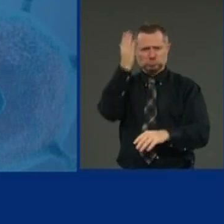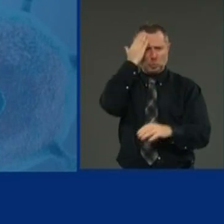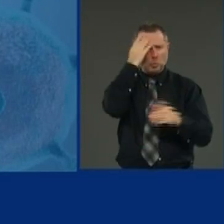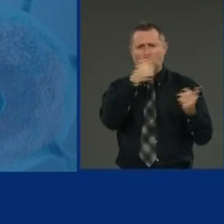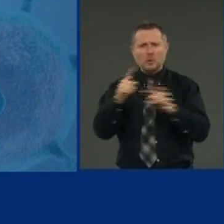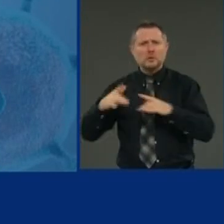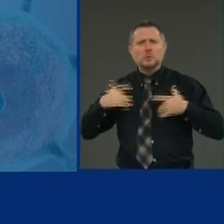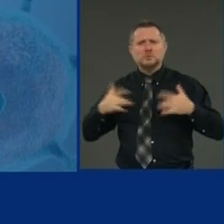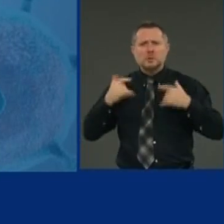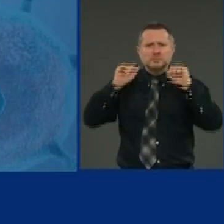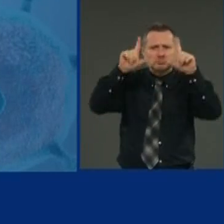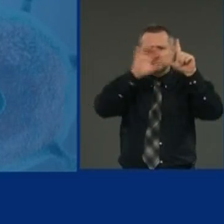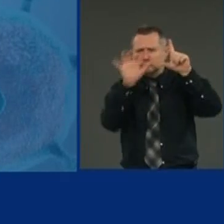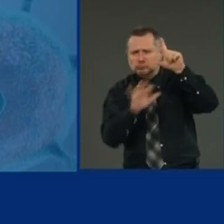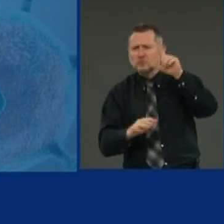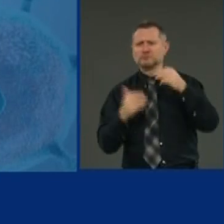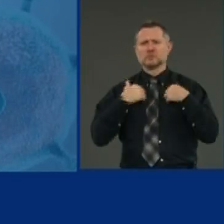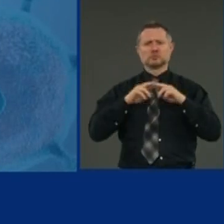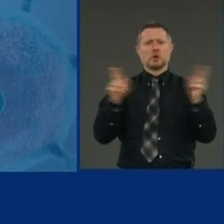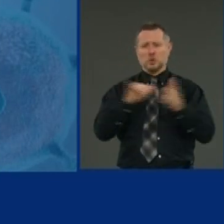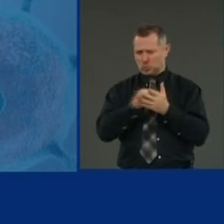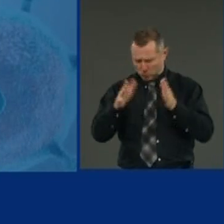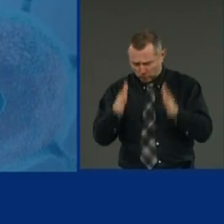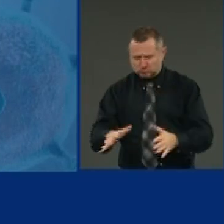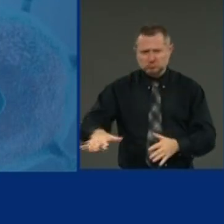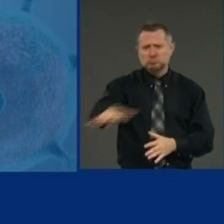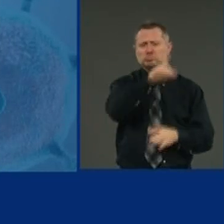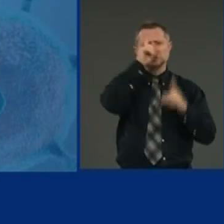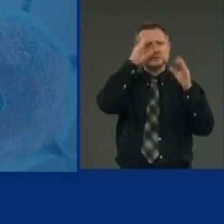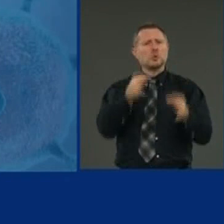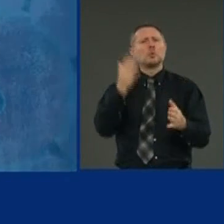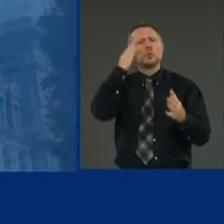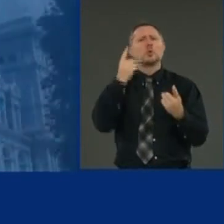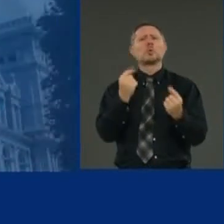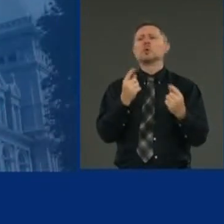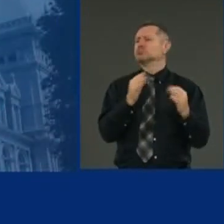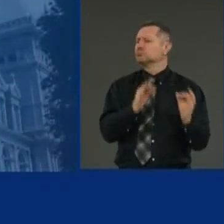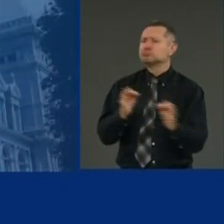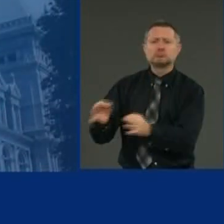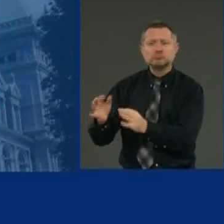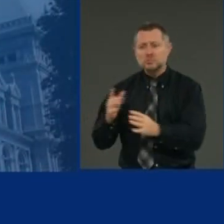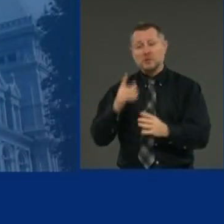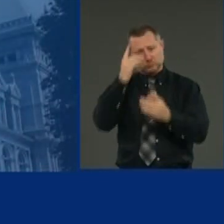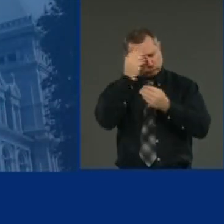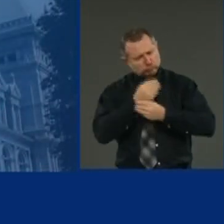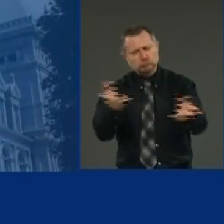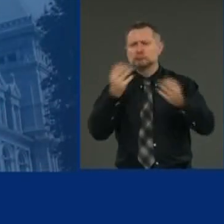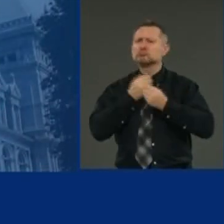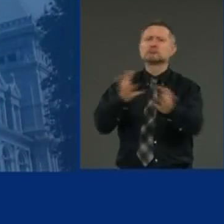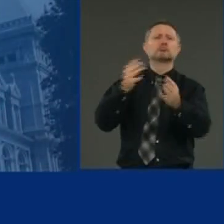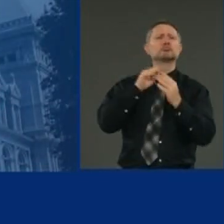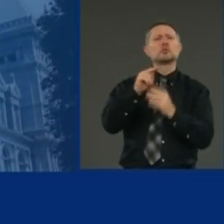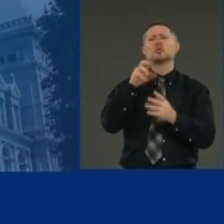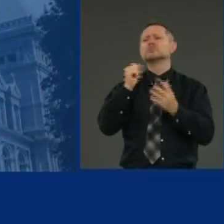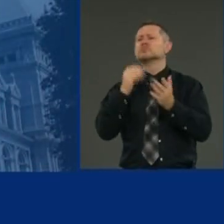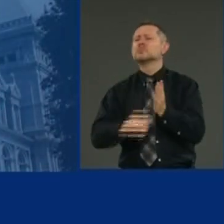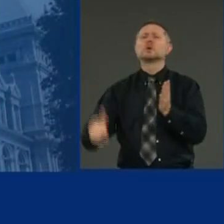WE HAVE METRICS THAT ARE POSTED AND WE WANT PEOPLE TO KNOW WHAT WE'RE DOING BECAUSE THEY'RE THE ONES WHO DECIDE WHAT HAPPENS.